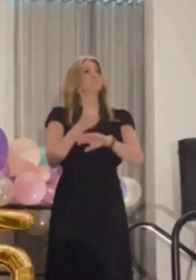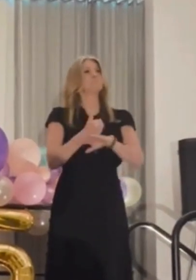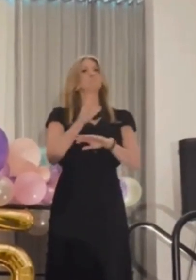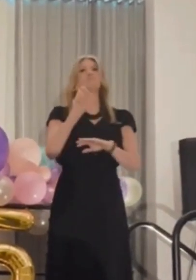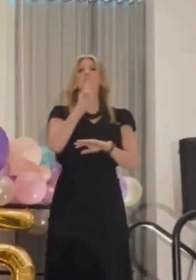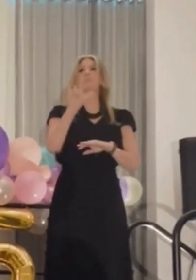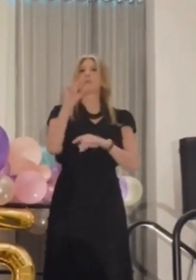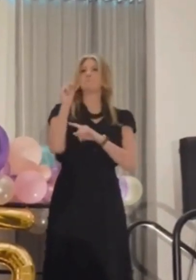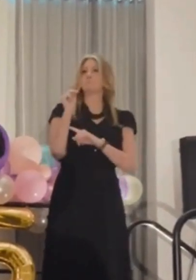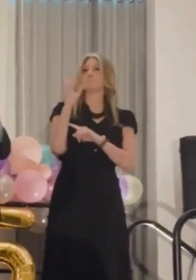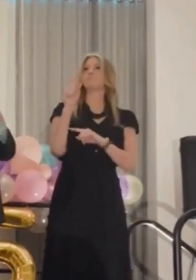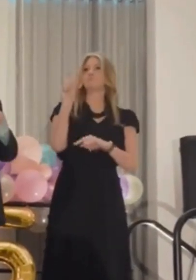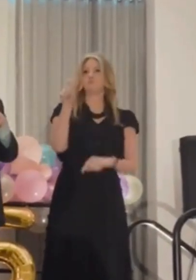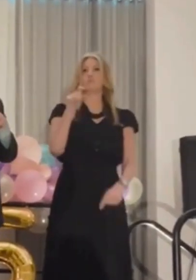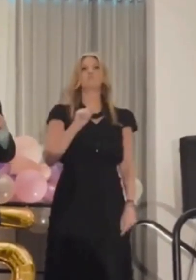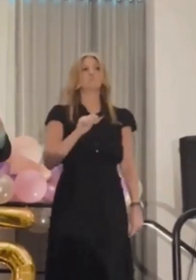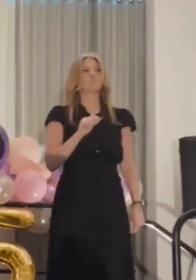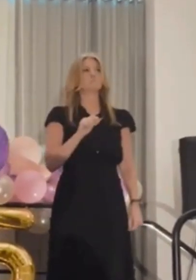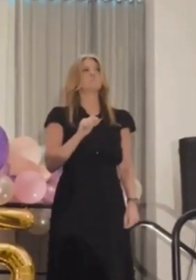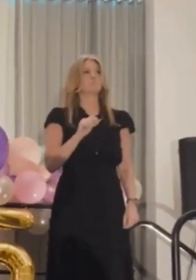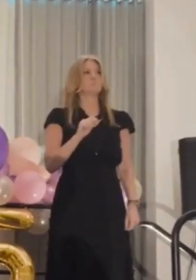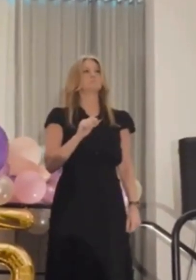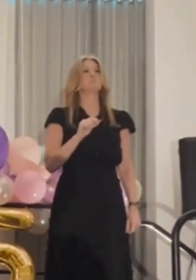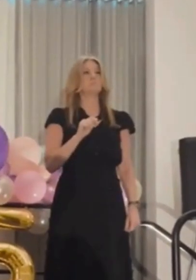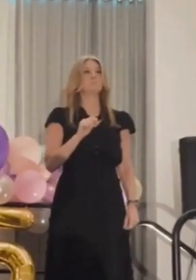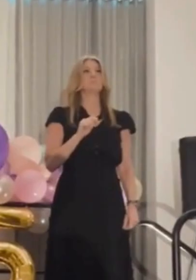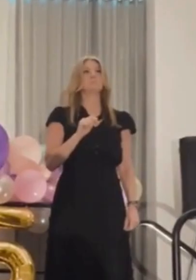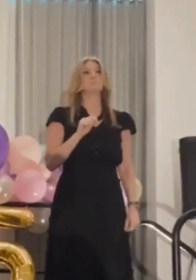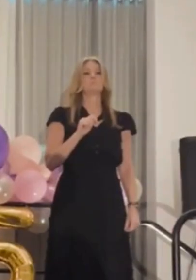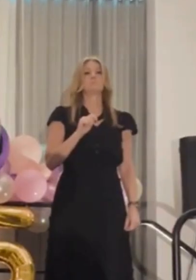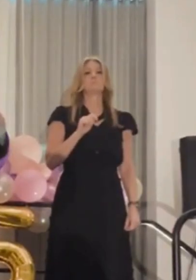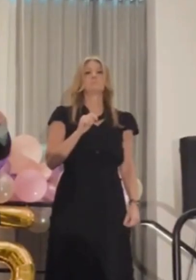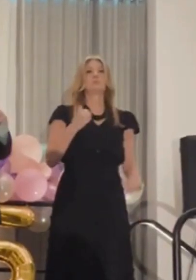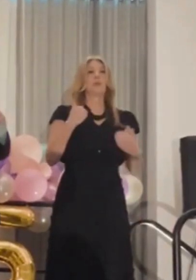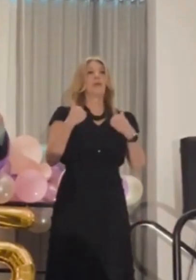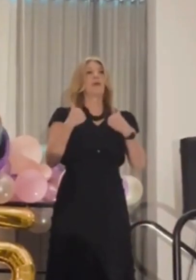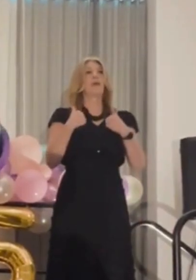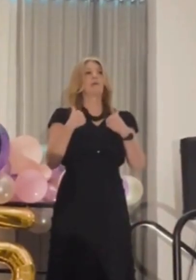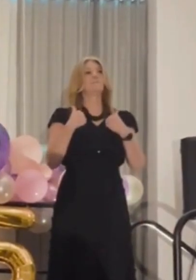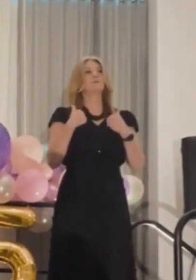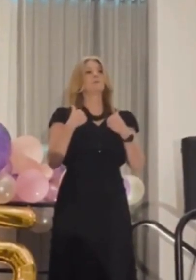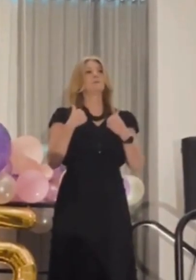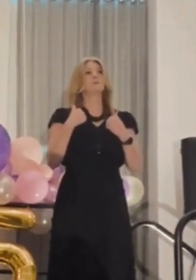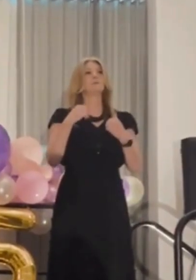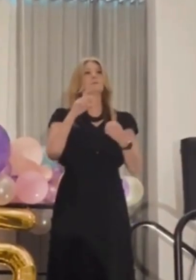and that we have a dual party TTY setup.